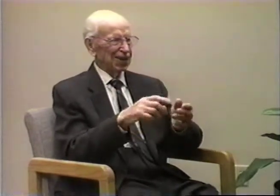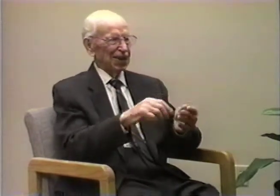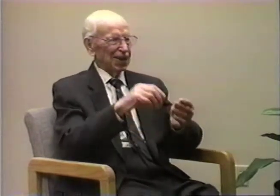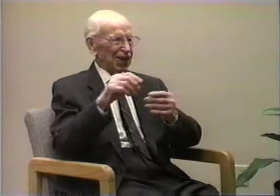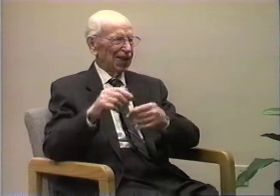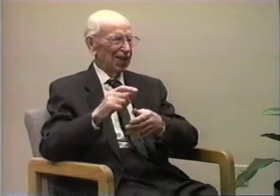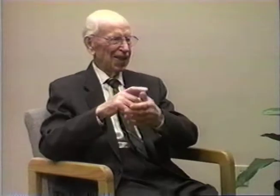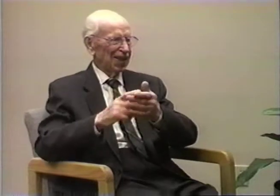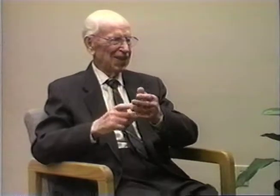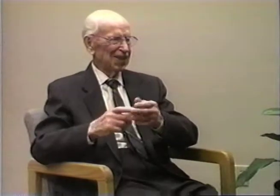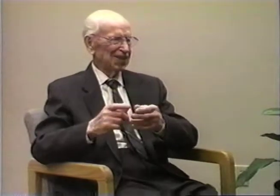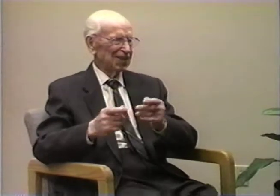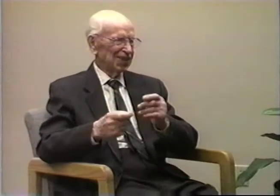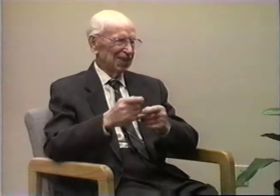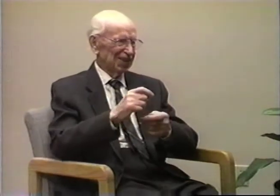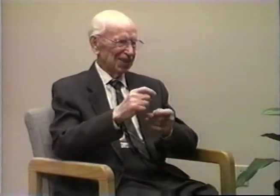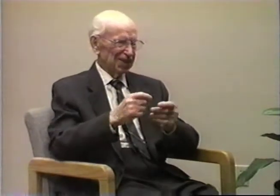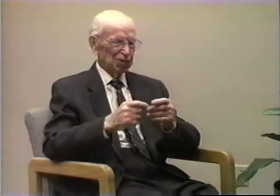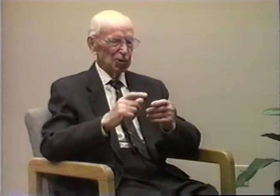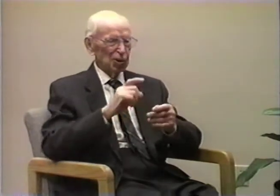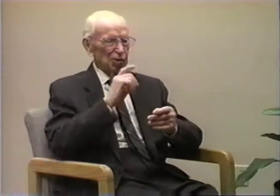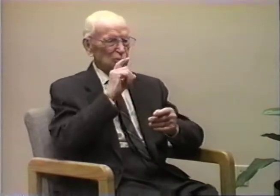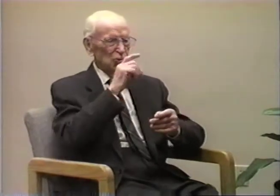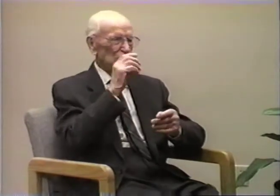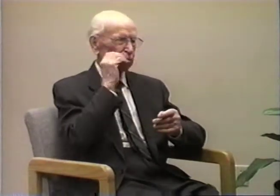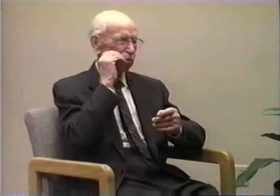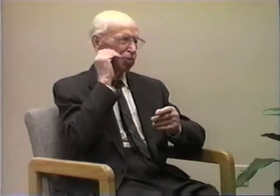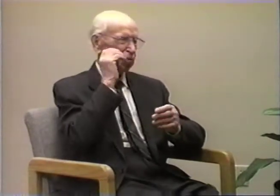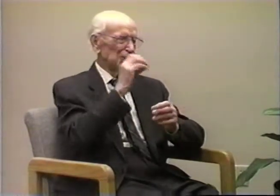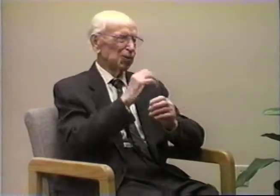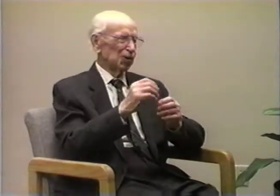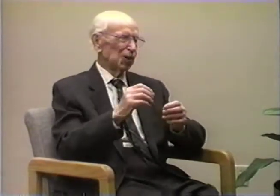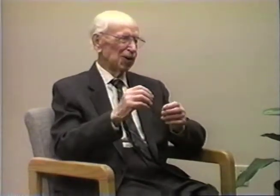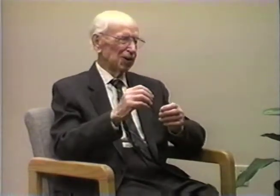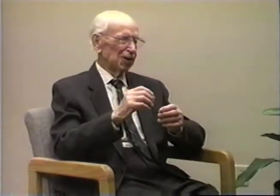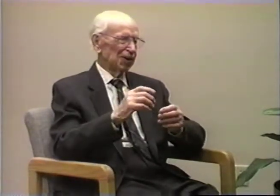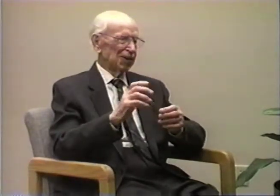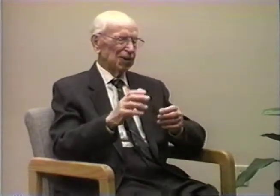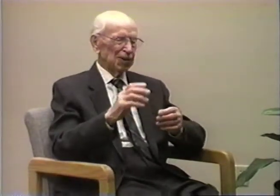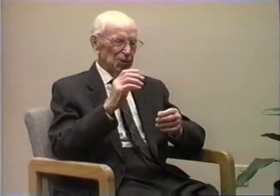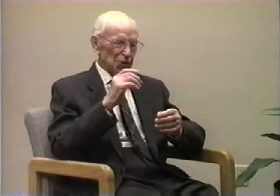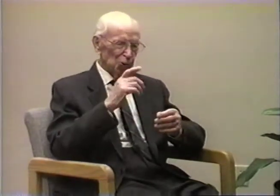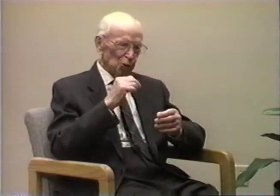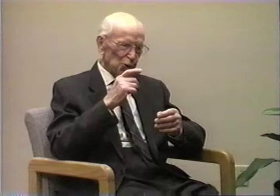about our responsibilities as board members.